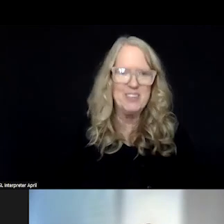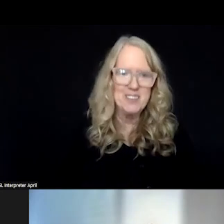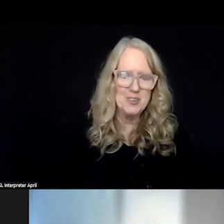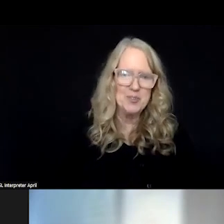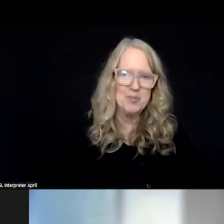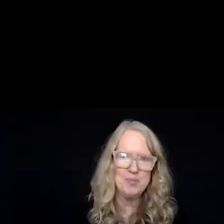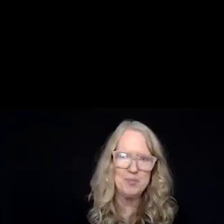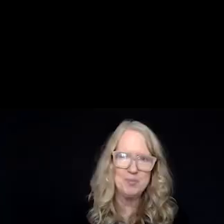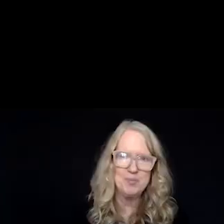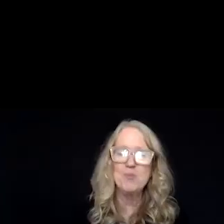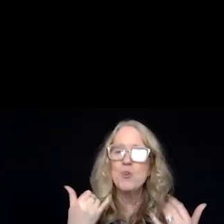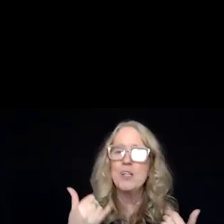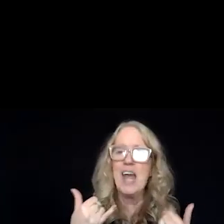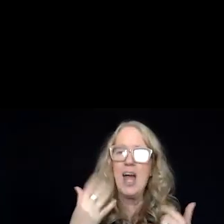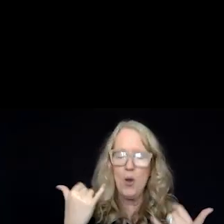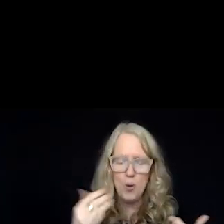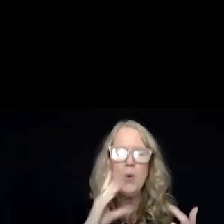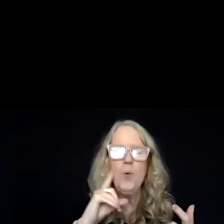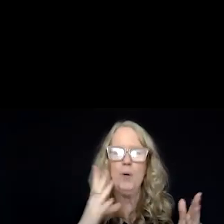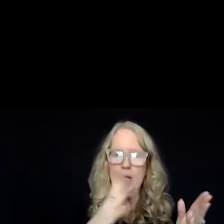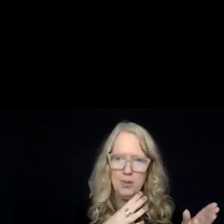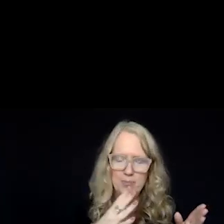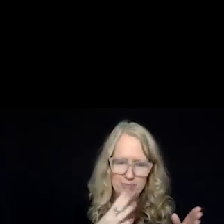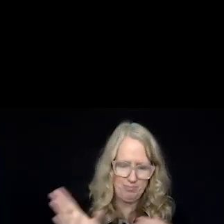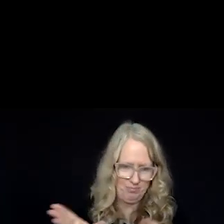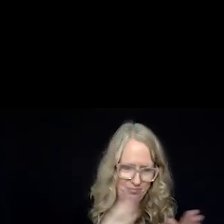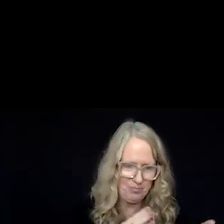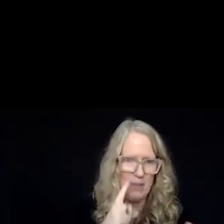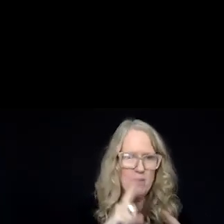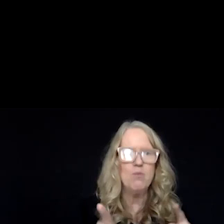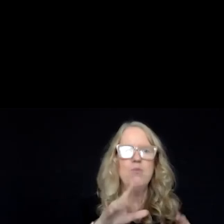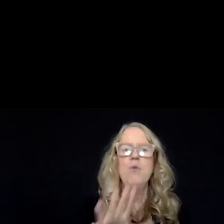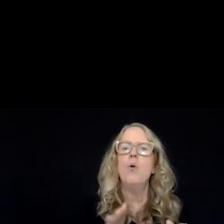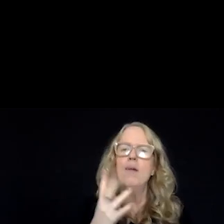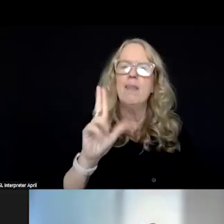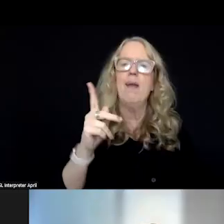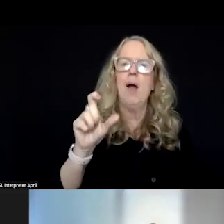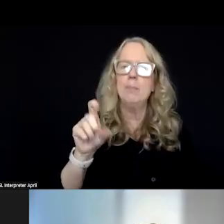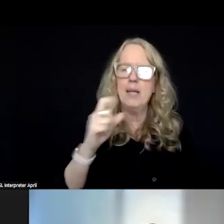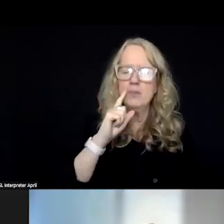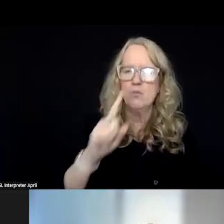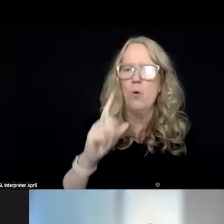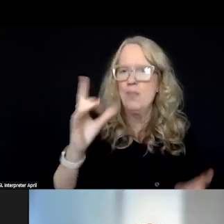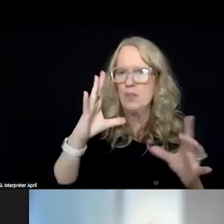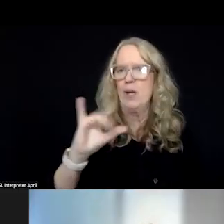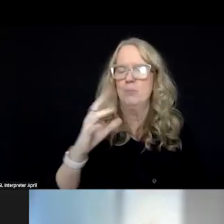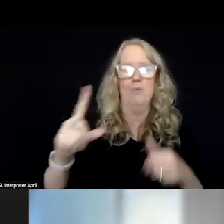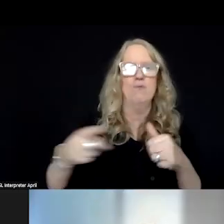I WANT TO GO AHEAD AND SHIFT US NOW TO THE STANDING UPDATES FOR THE CRISIS JAM. WE ARE GOING TO HEAR FROM SAMHSA FIRST. I AM